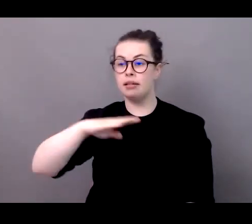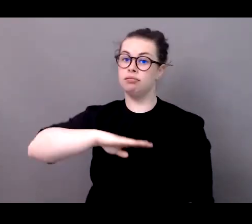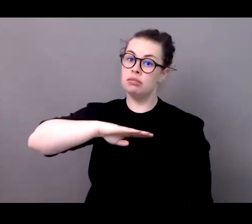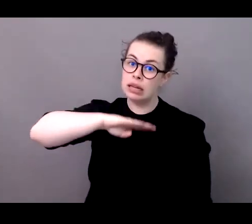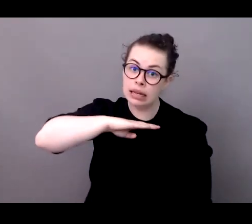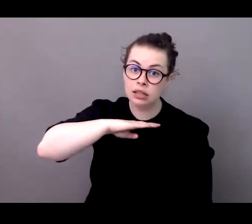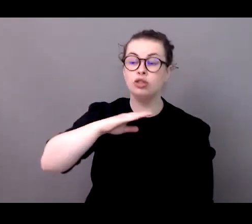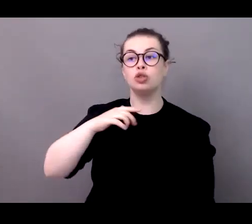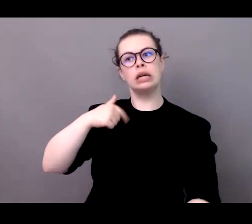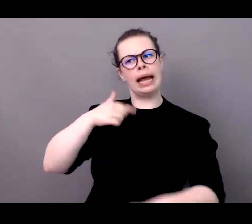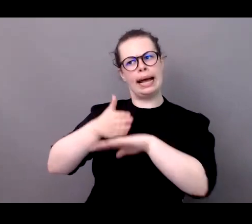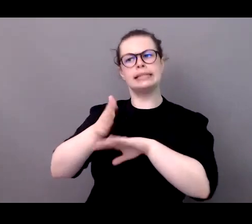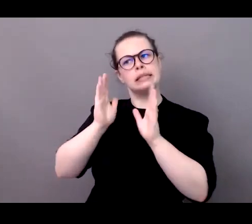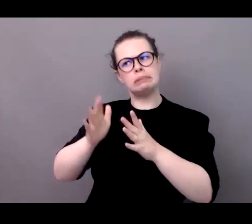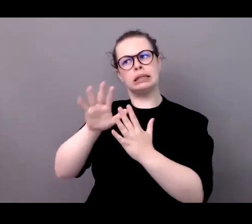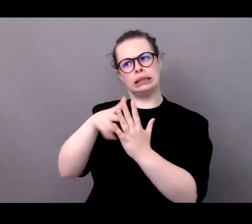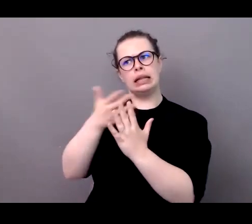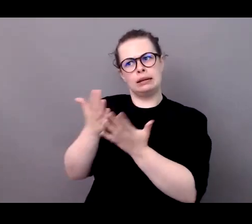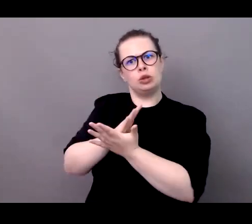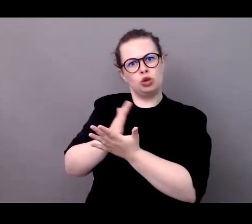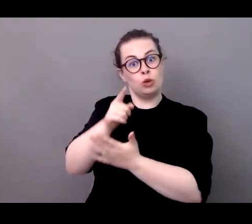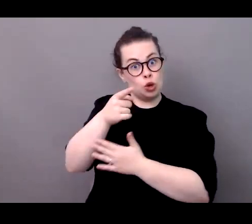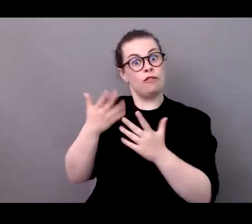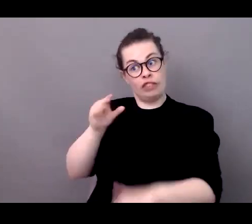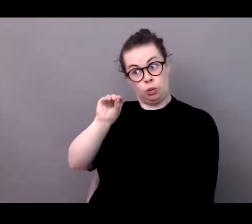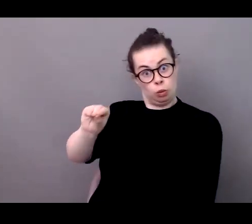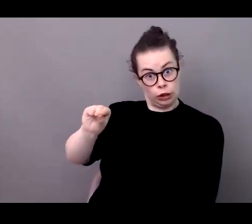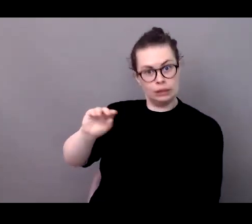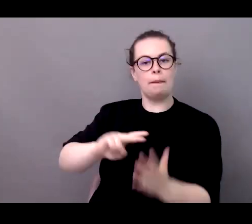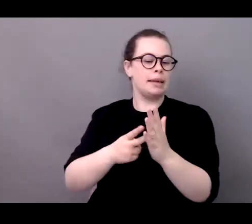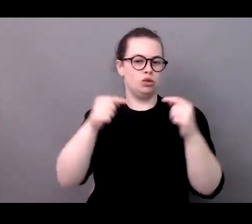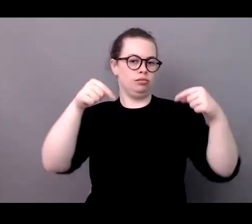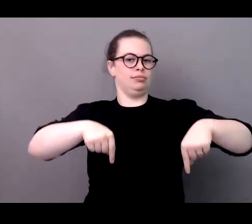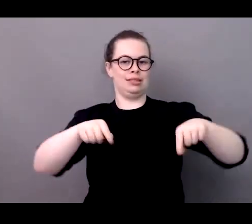we have automatically signed you to the main room. If you didn't indicate that you needed